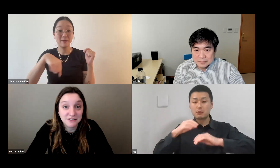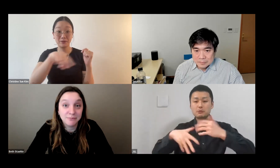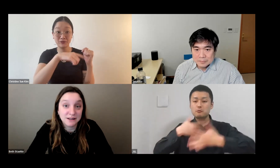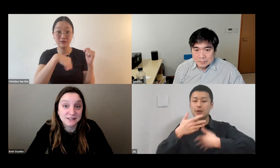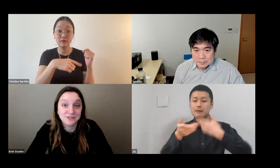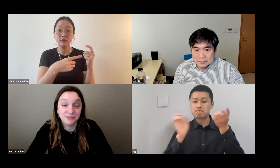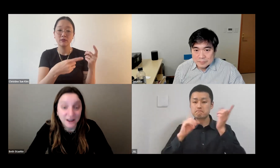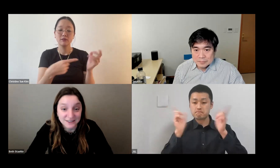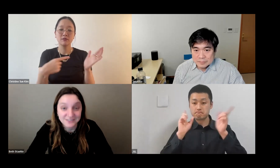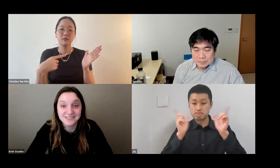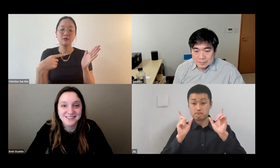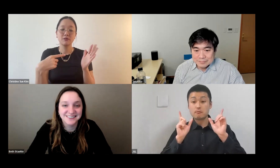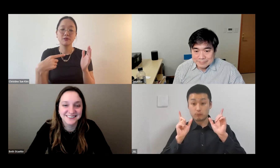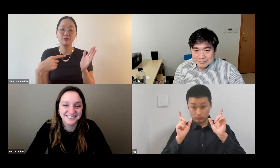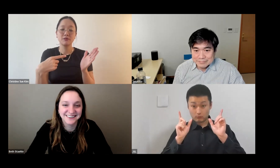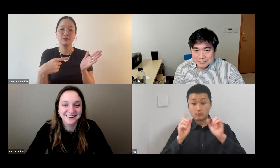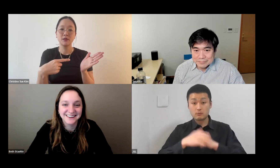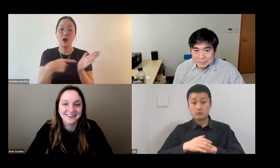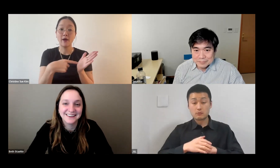best friends